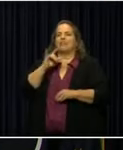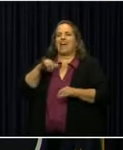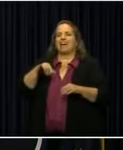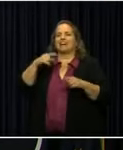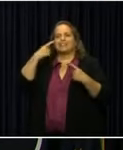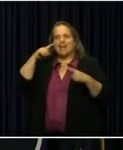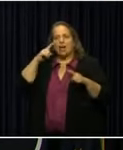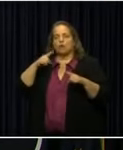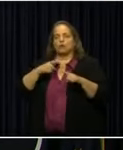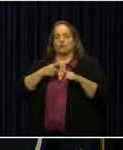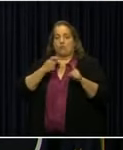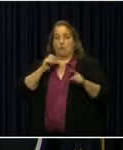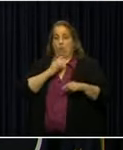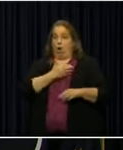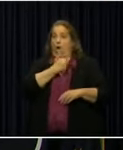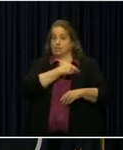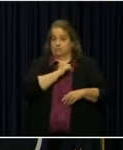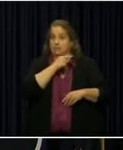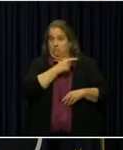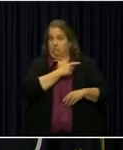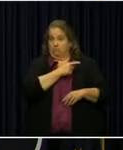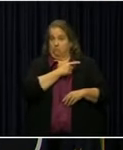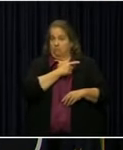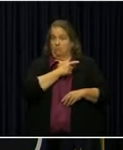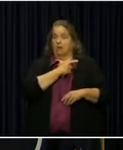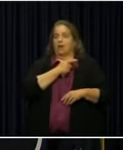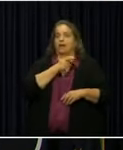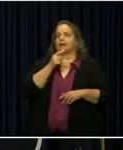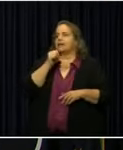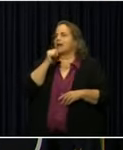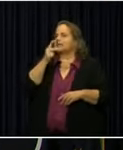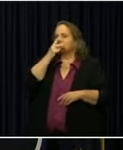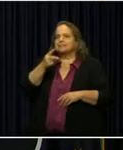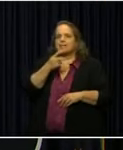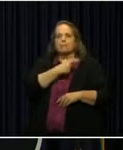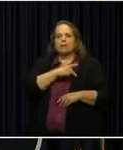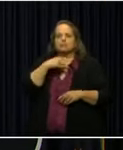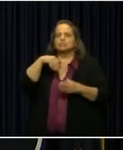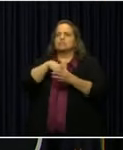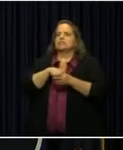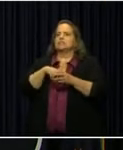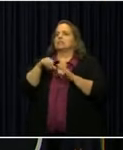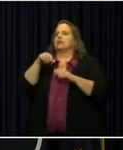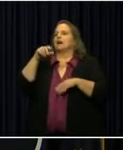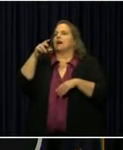HAVE THE CORONAVIRUS OR, AS WE WANT TO OPEN UP HEALTH CARE,